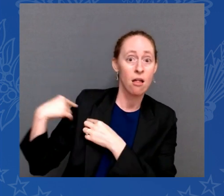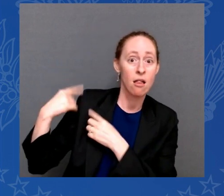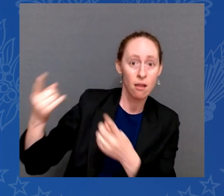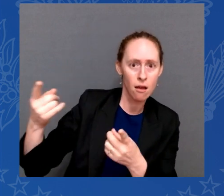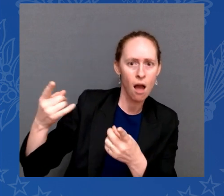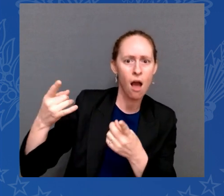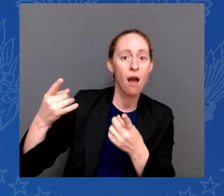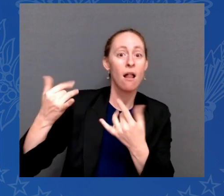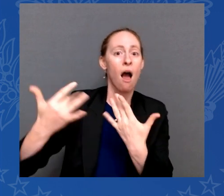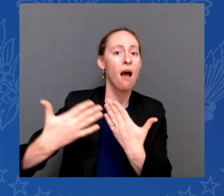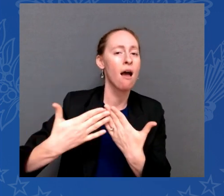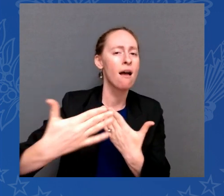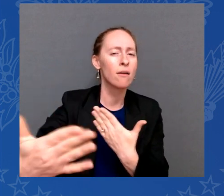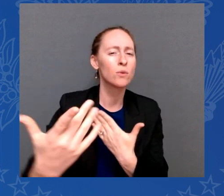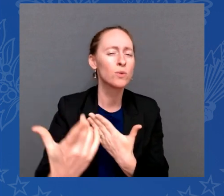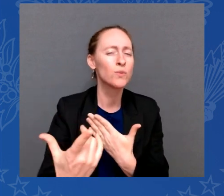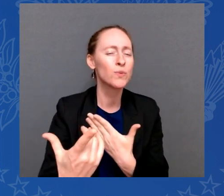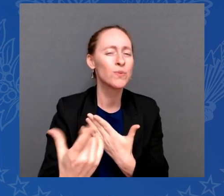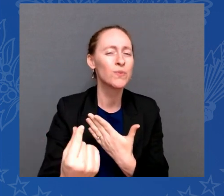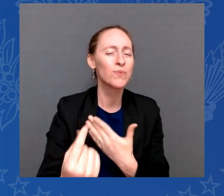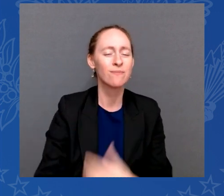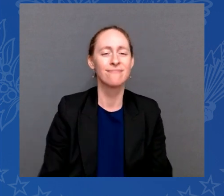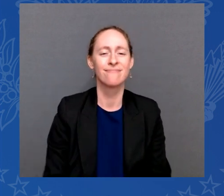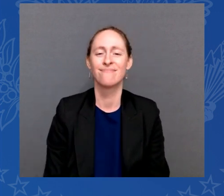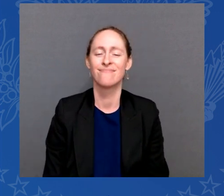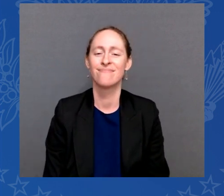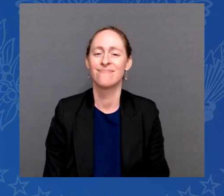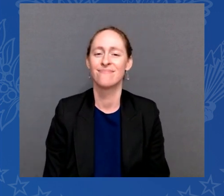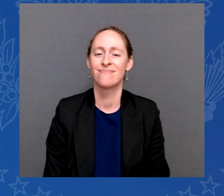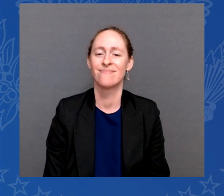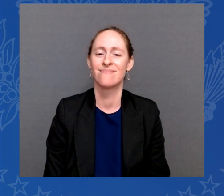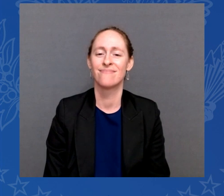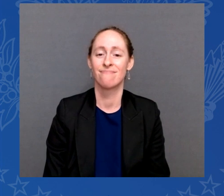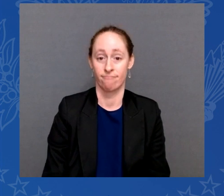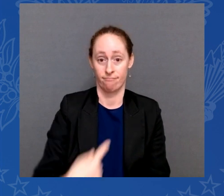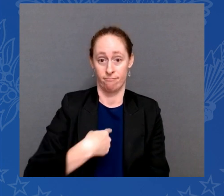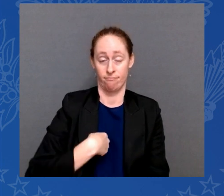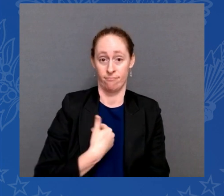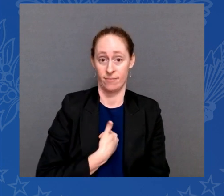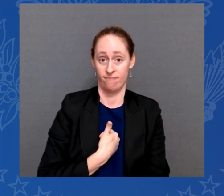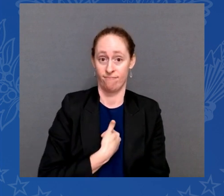I have been traveling the country in recent weeks,